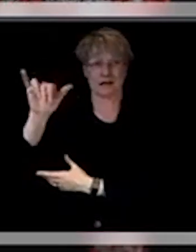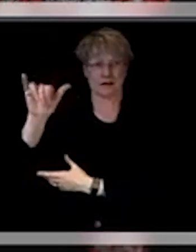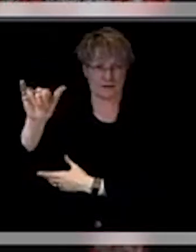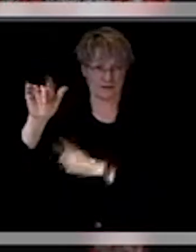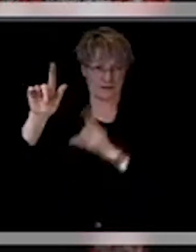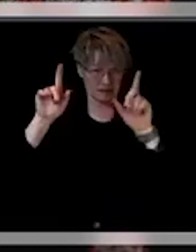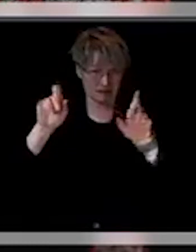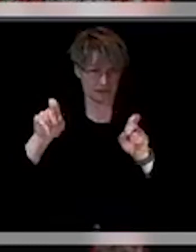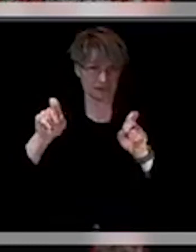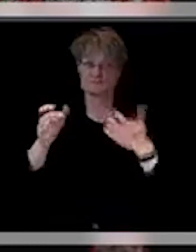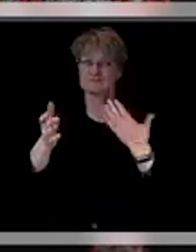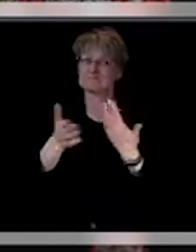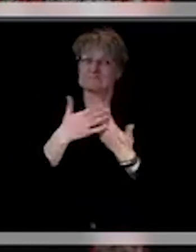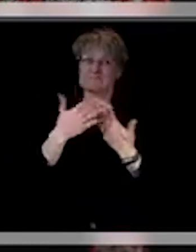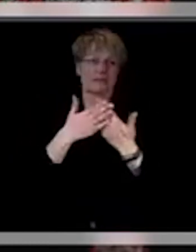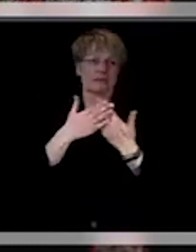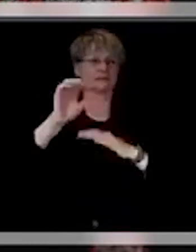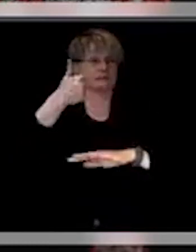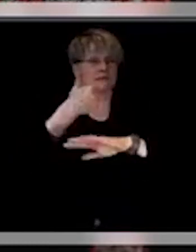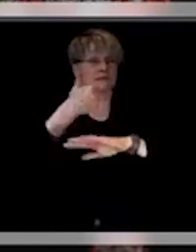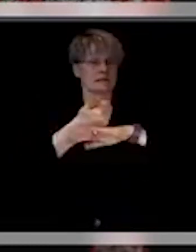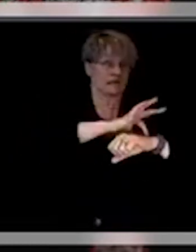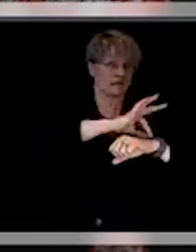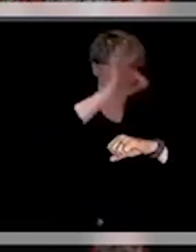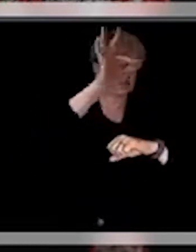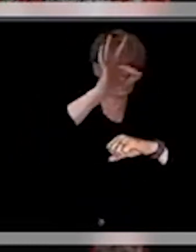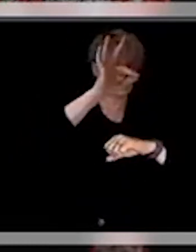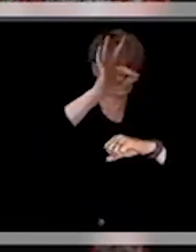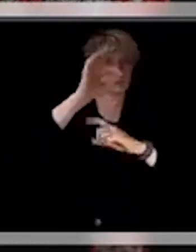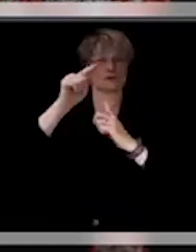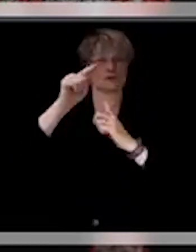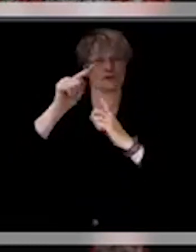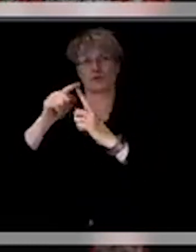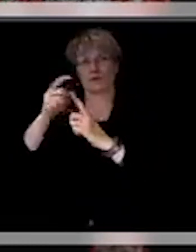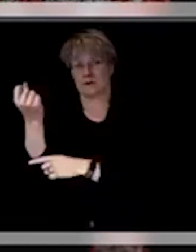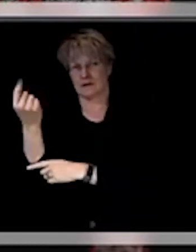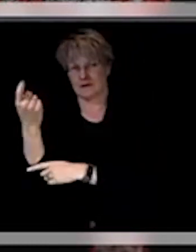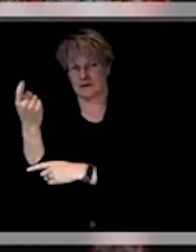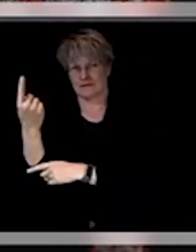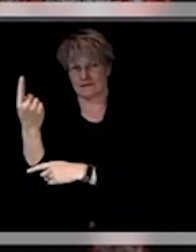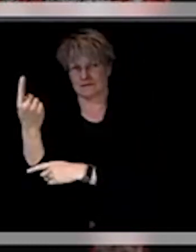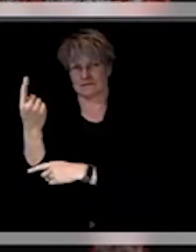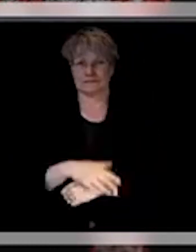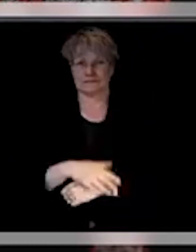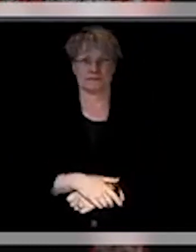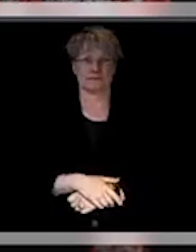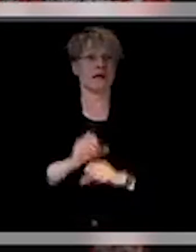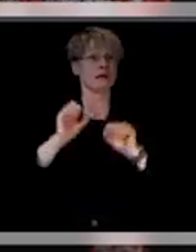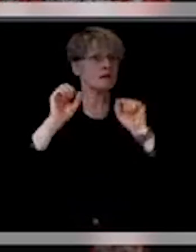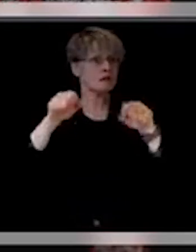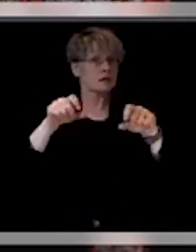And that is, Jennifer, that's for people with and without symptoms?